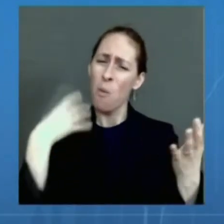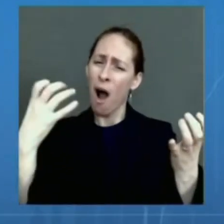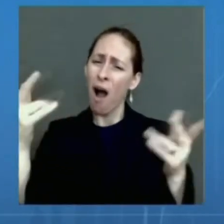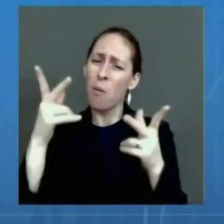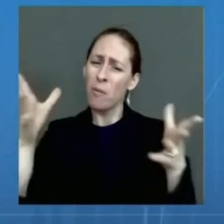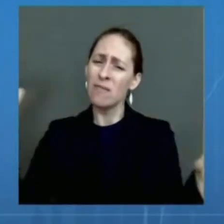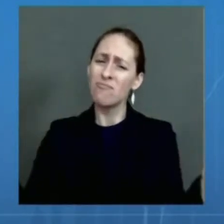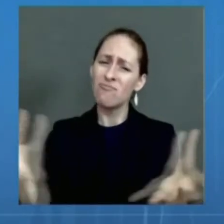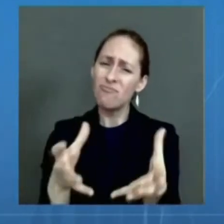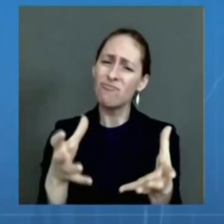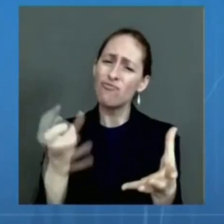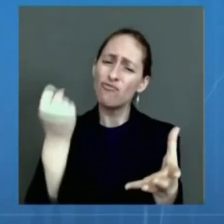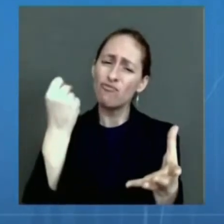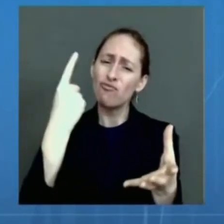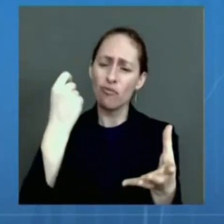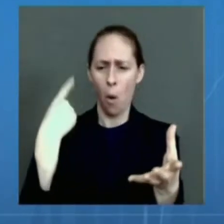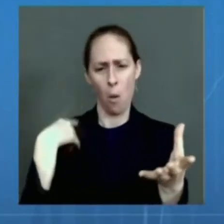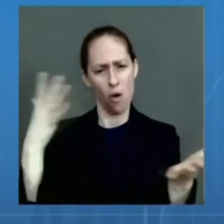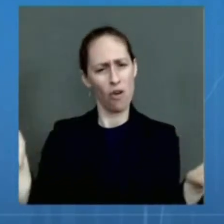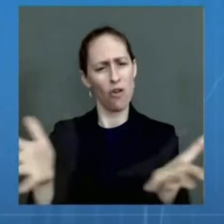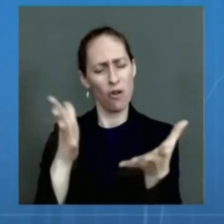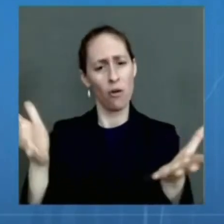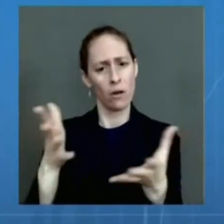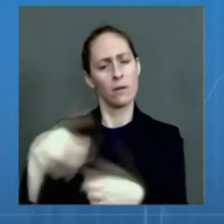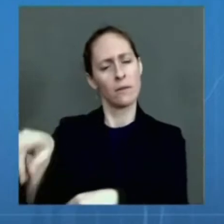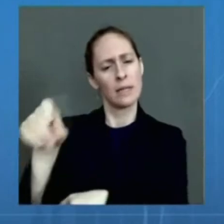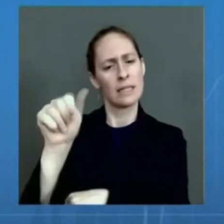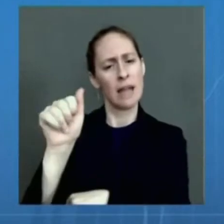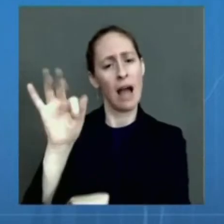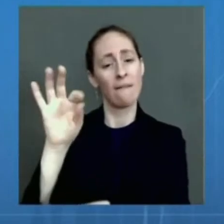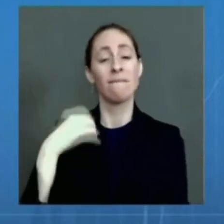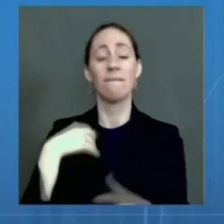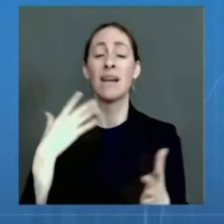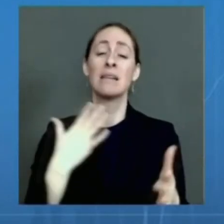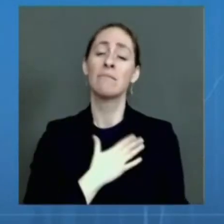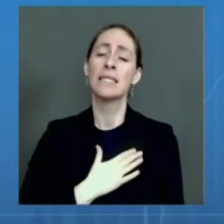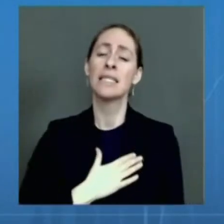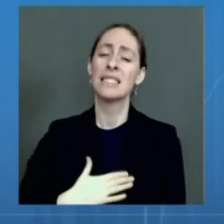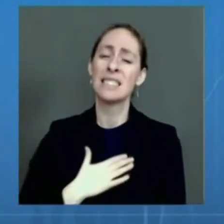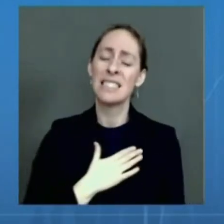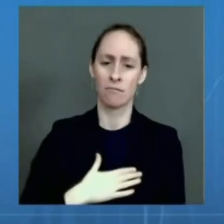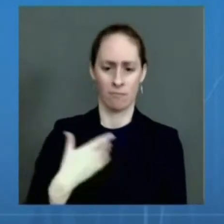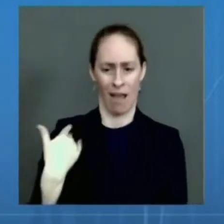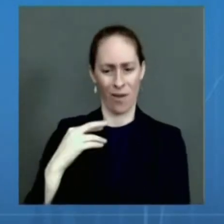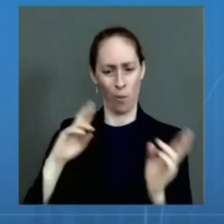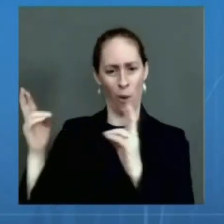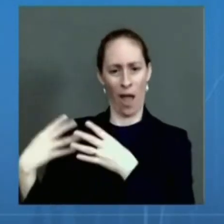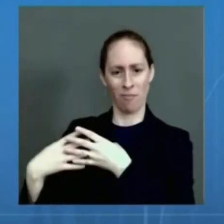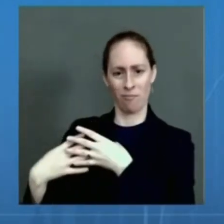SAFELY. WE HAVE THE TOOLS NOW TO DO IT AND WHAT WE ARE REALLY SAYING IS PLEASE RELY ON THOSE TOOLS.